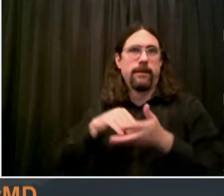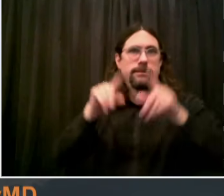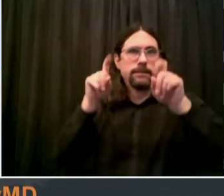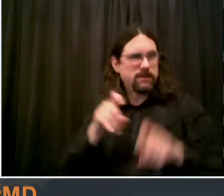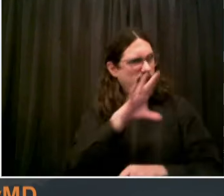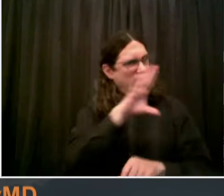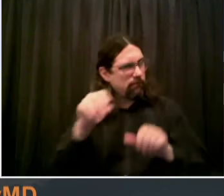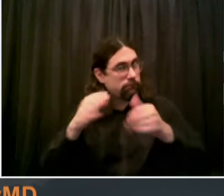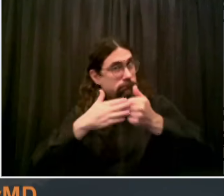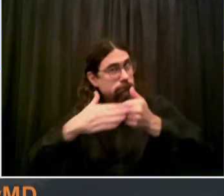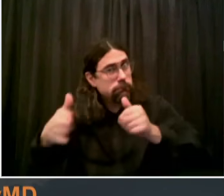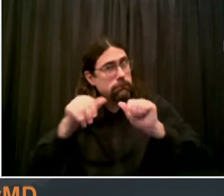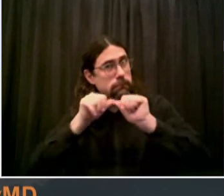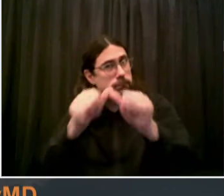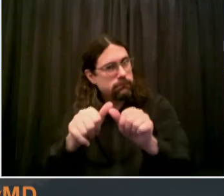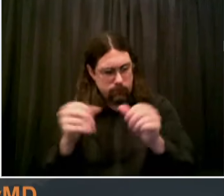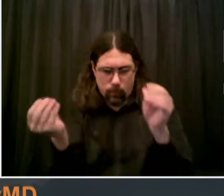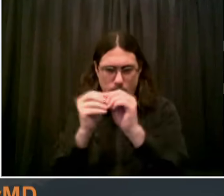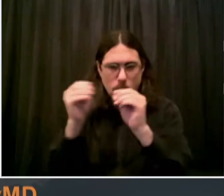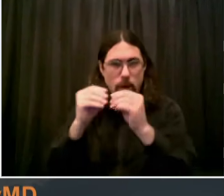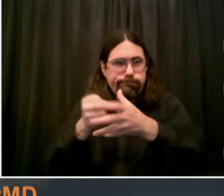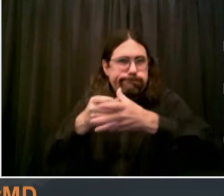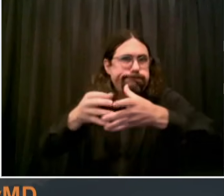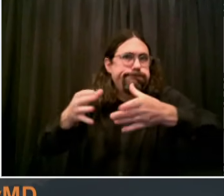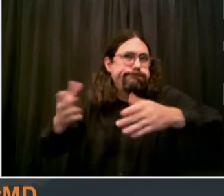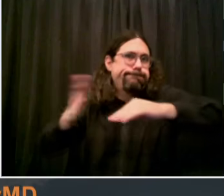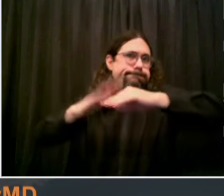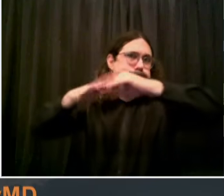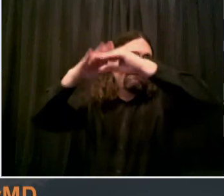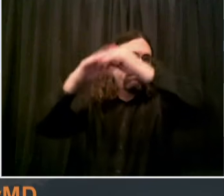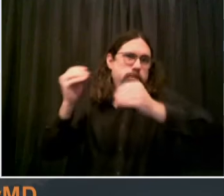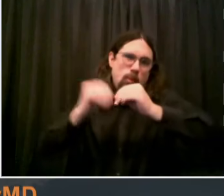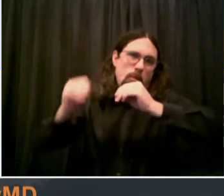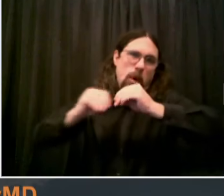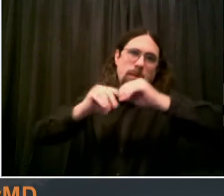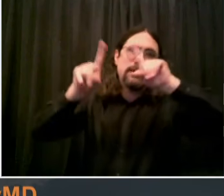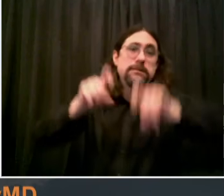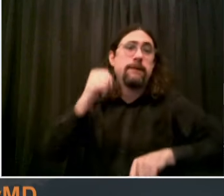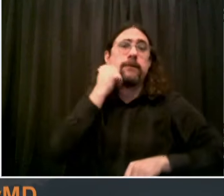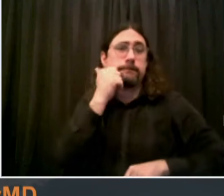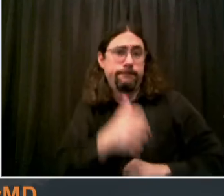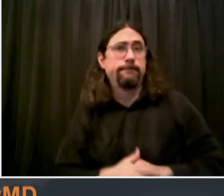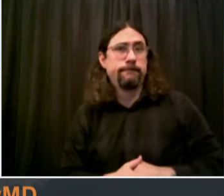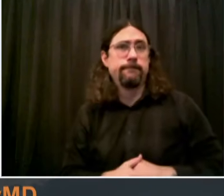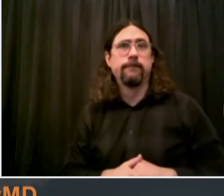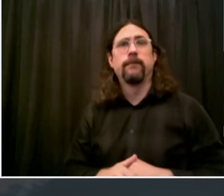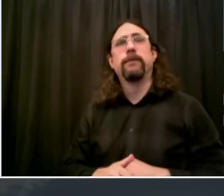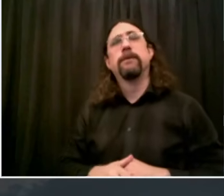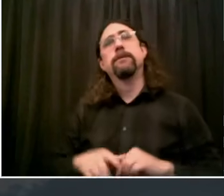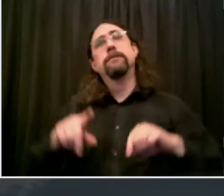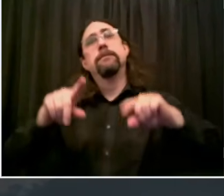REALLY HELPED US TAKE A BIG STEP FORWARD. NOW, YOU NEED TESTS AND THEN